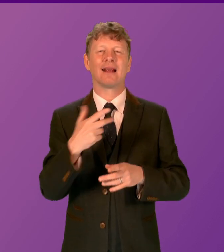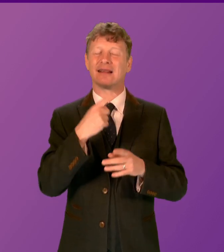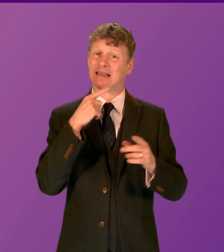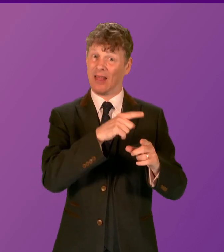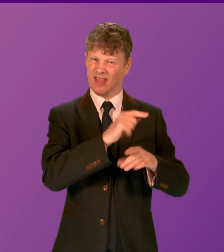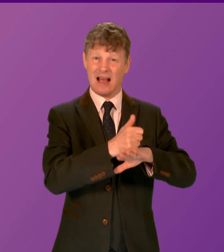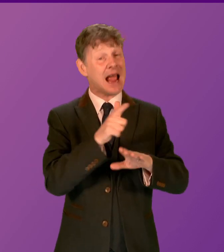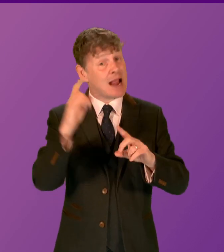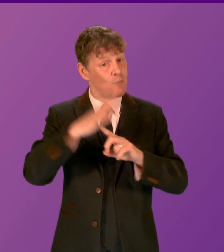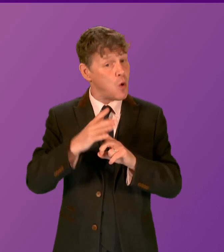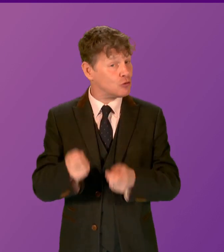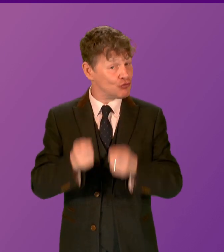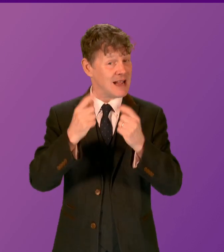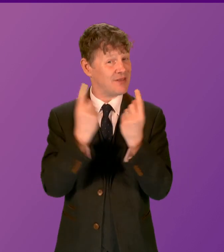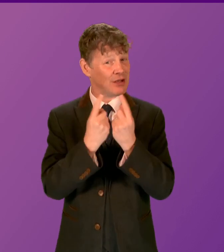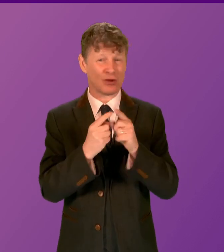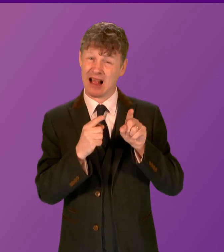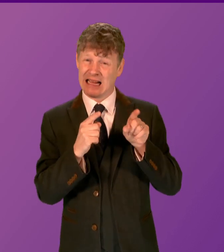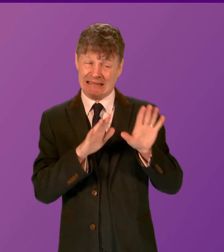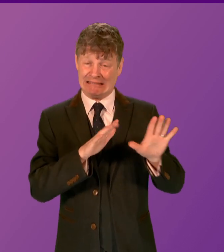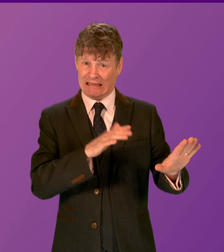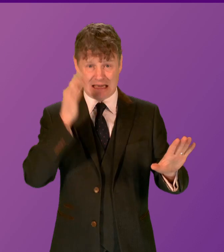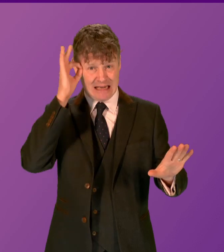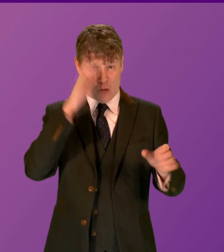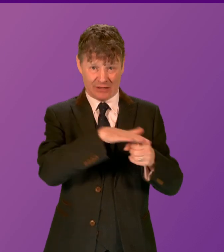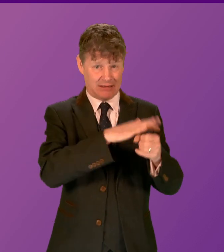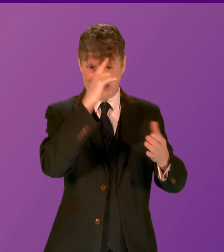The closure was Glasgow City Council’s decision, not ours.